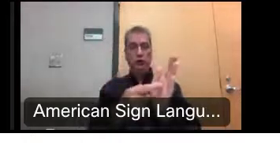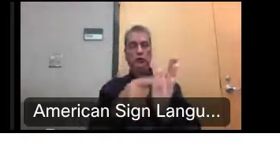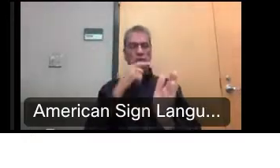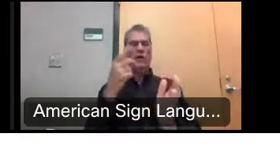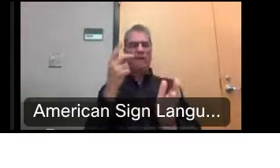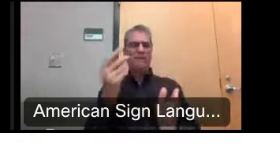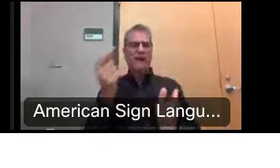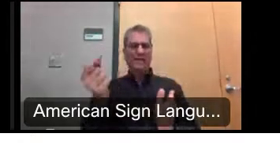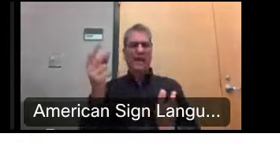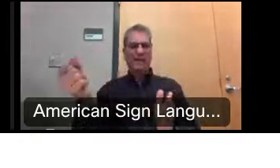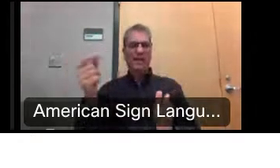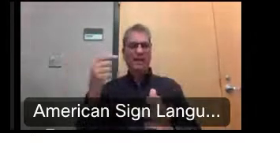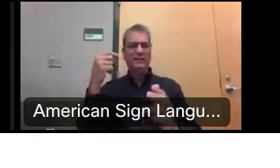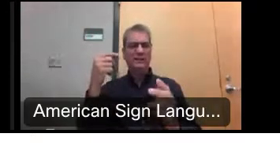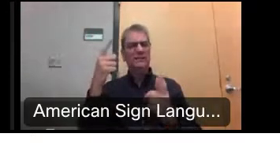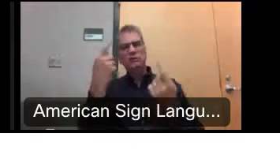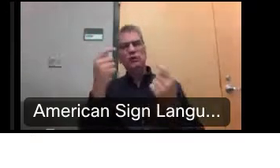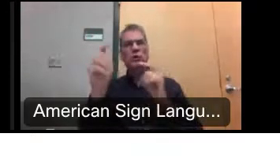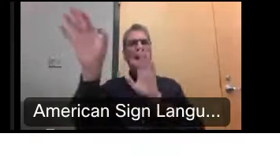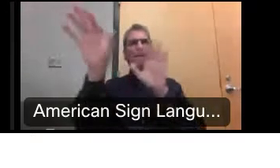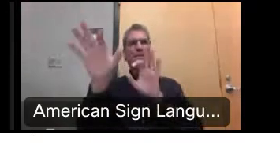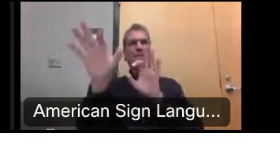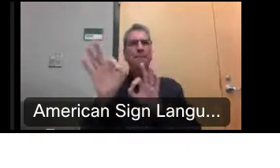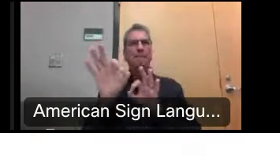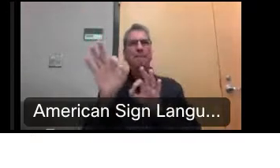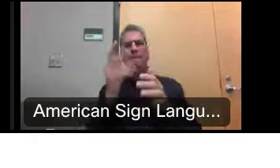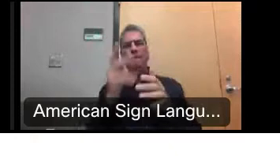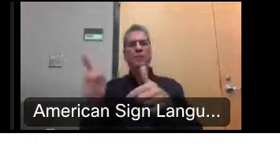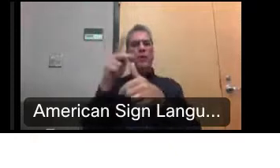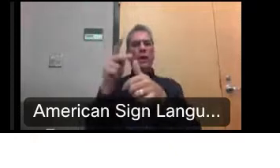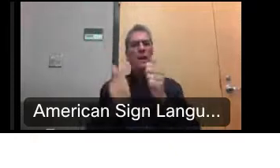and really just try and pick out the primary points there.